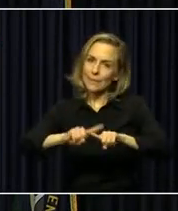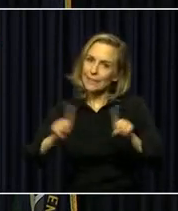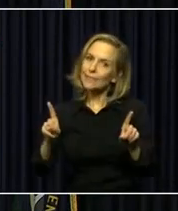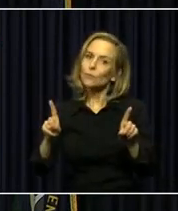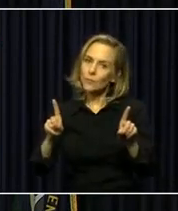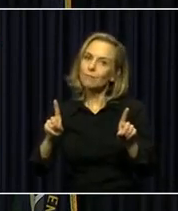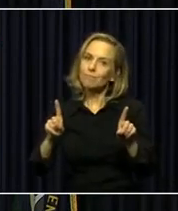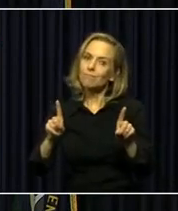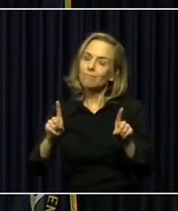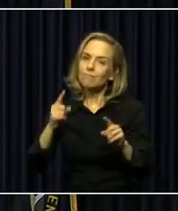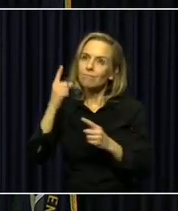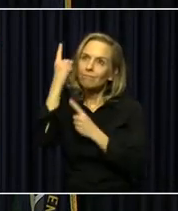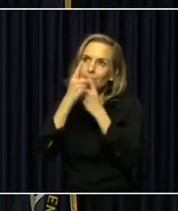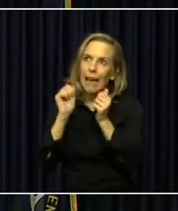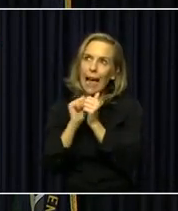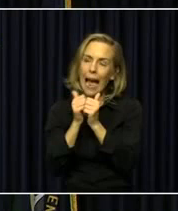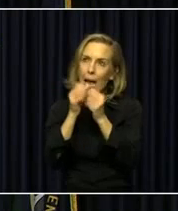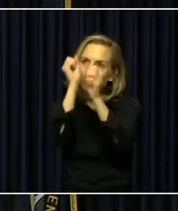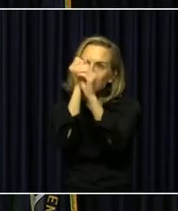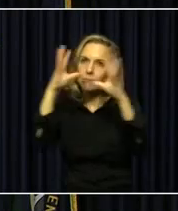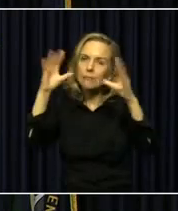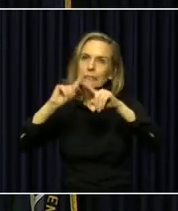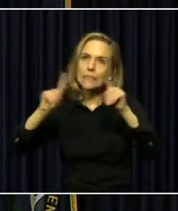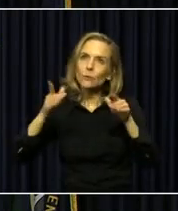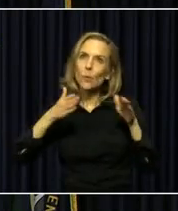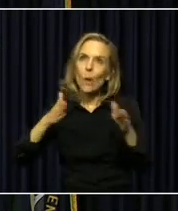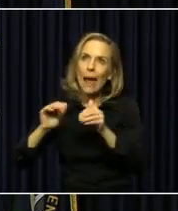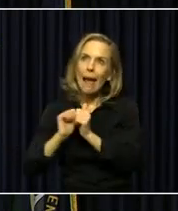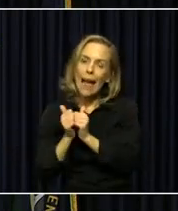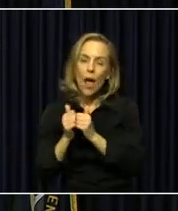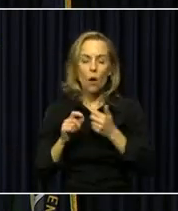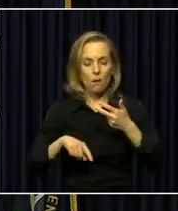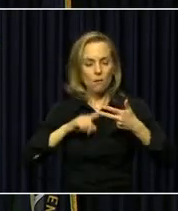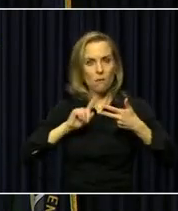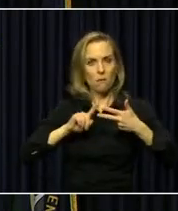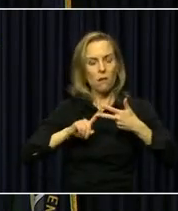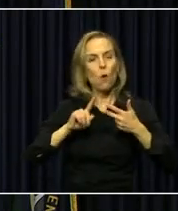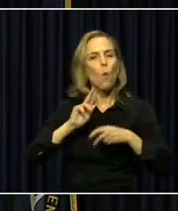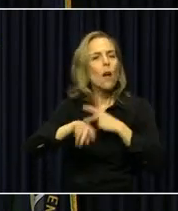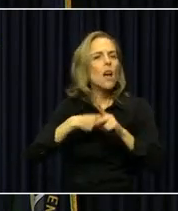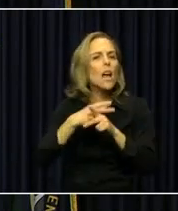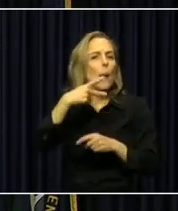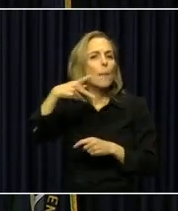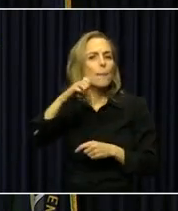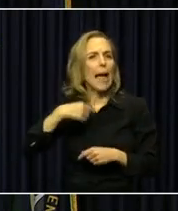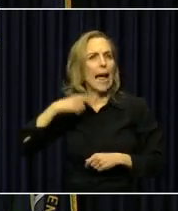IN ALL OF THEM BECAUSE THESE ARE